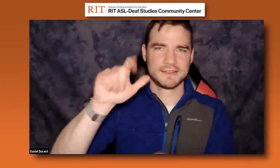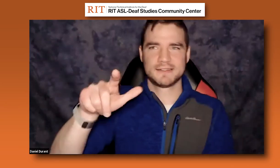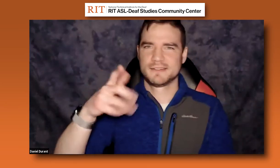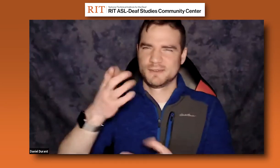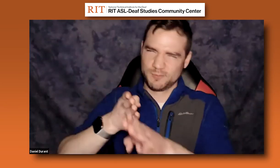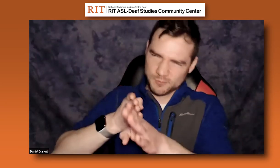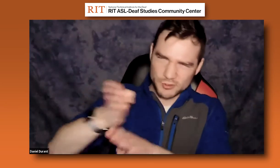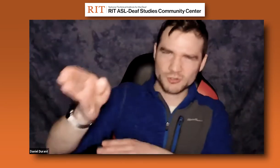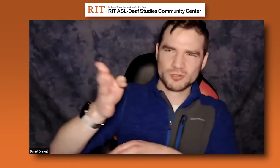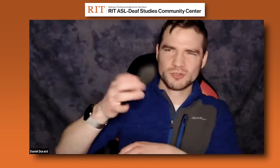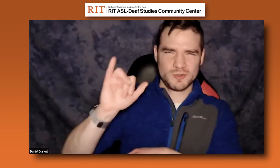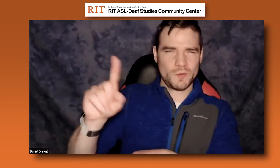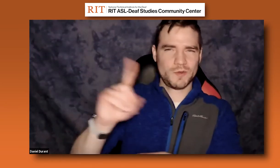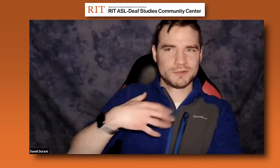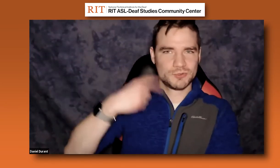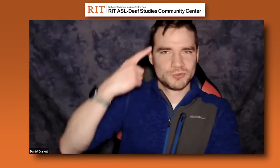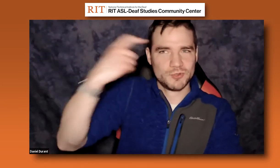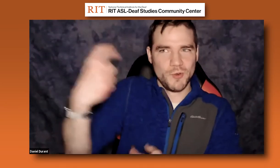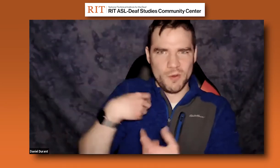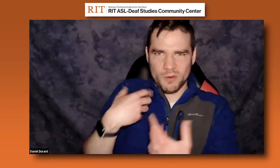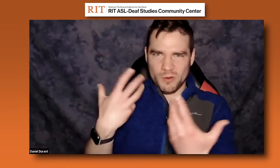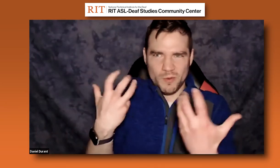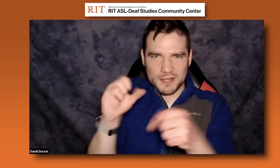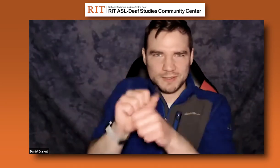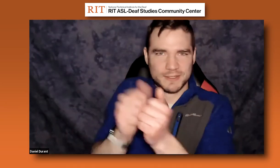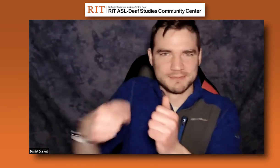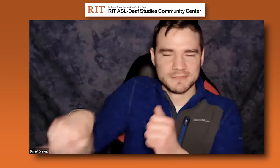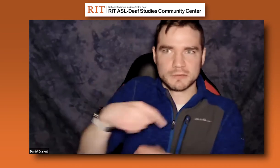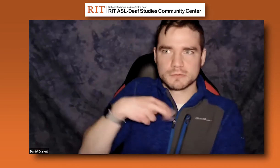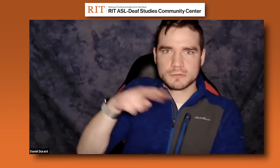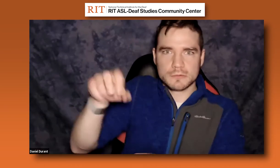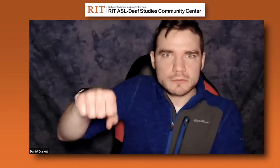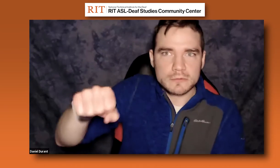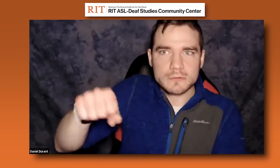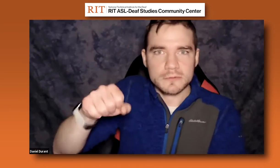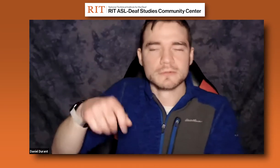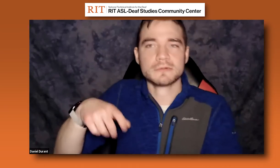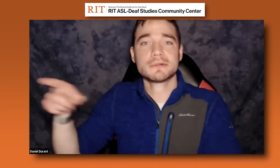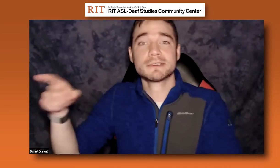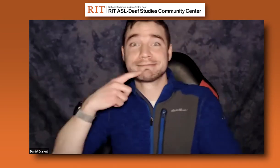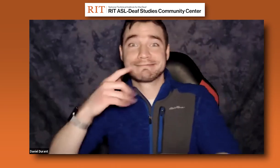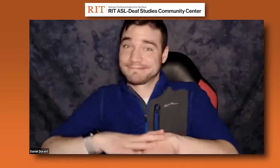"This is great. This is a professional Deaf company. I've always wanted to work with them, so yeah."